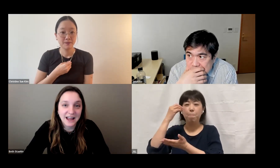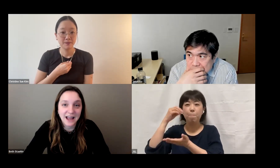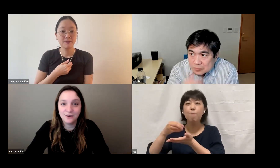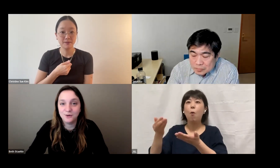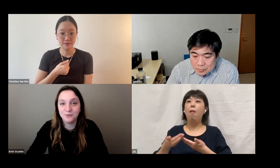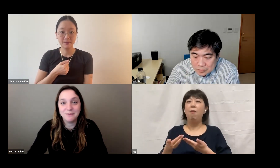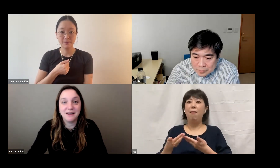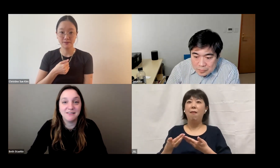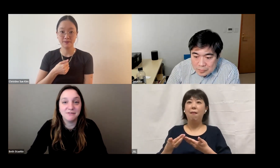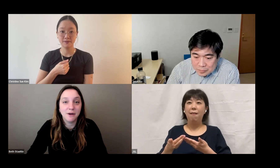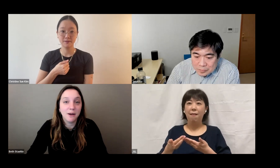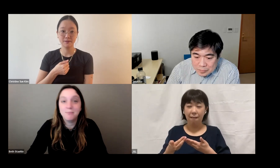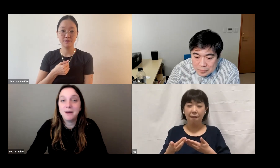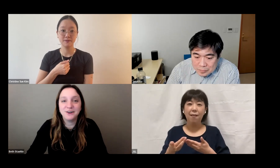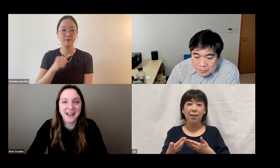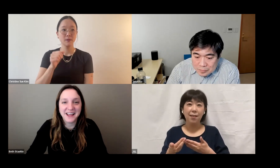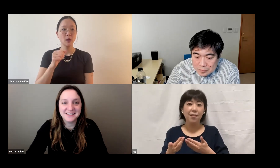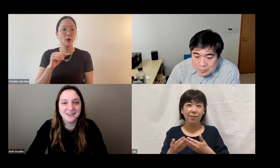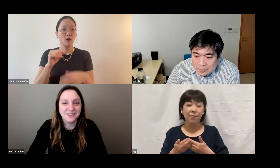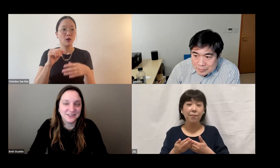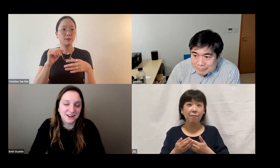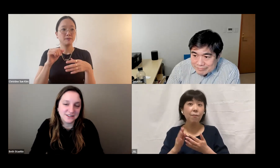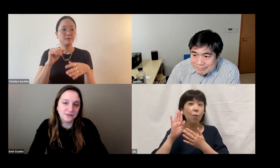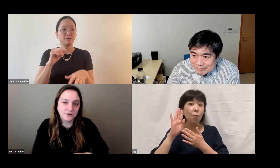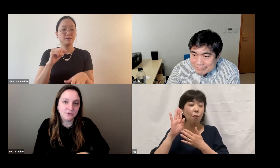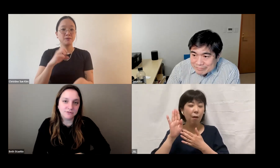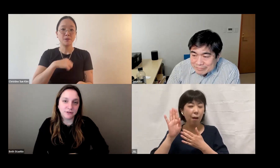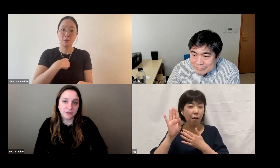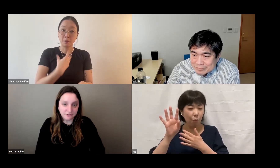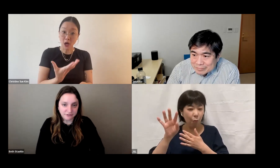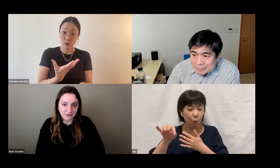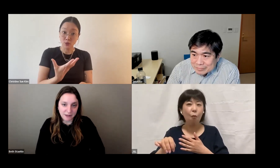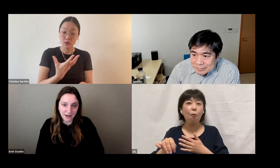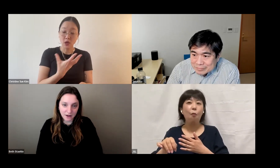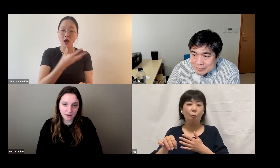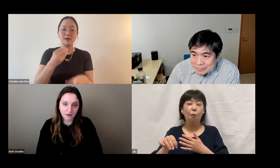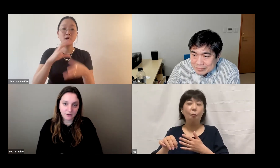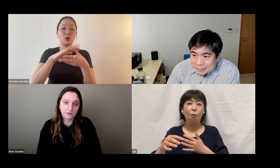and who maybe have better ASL than I do for their feedback